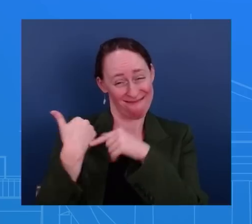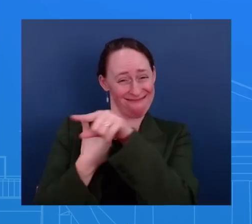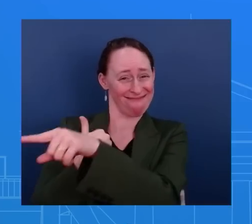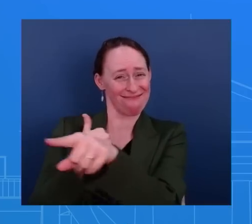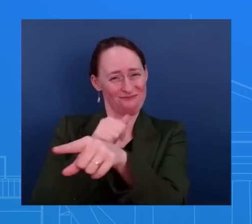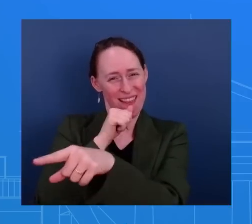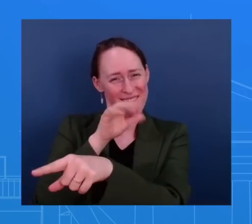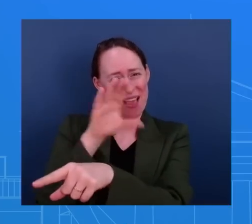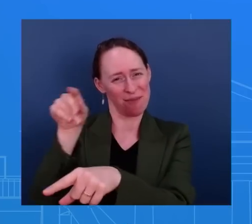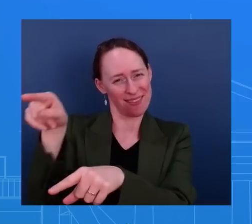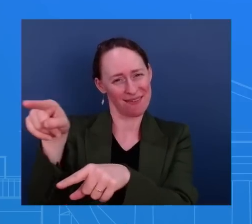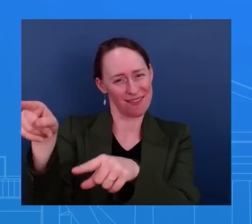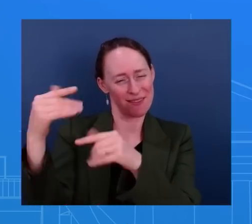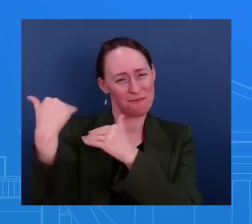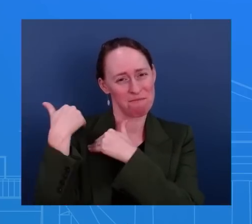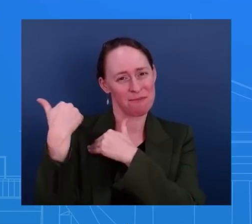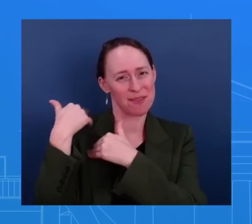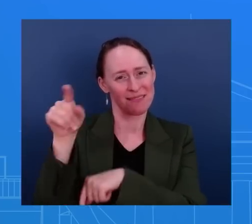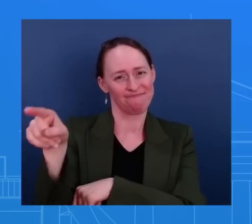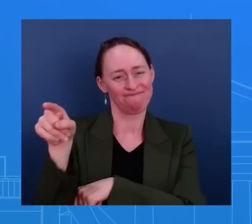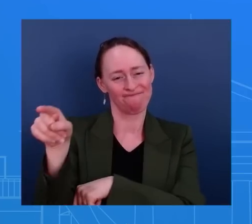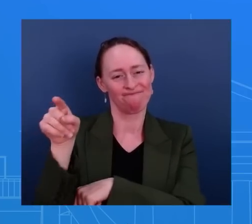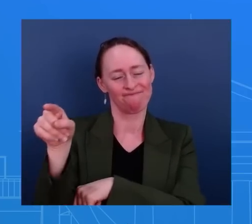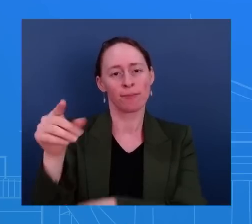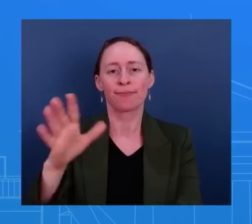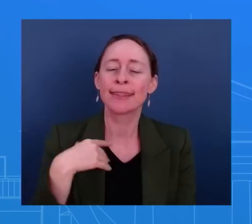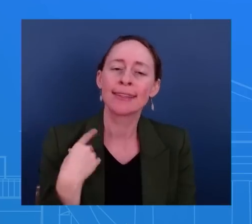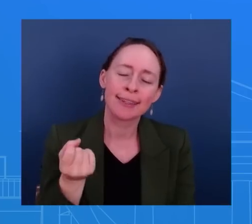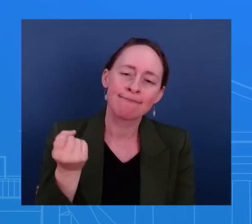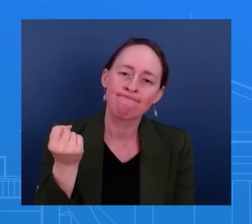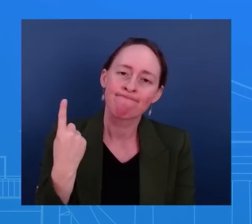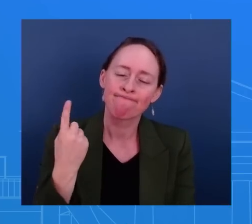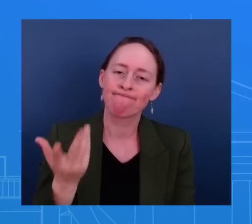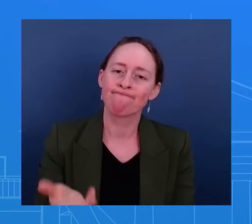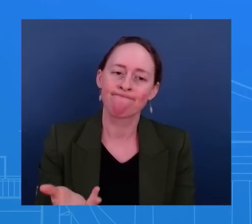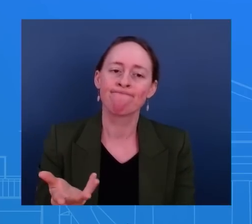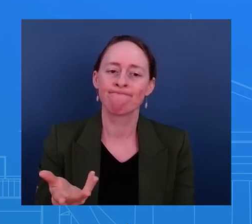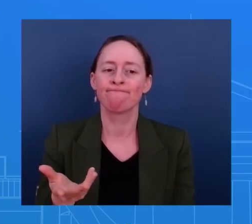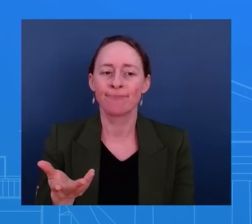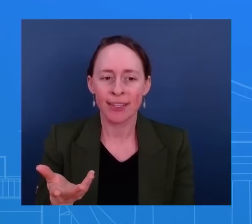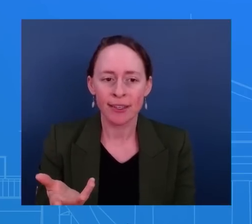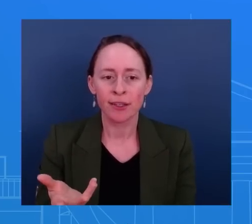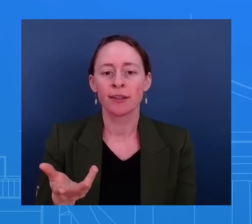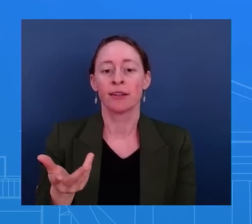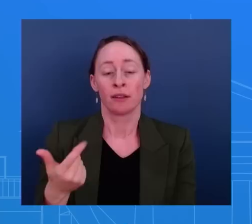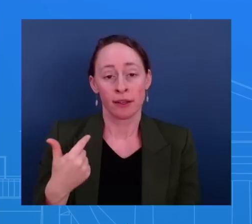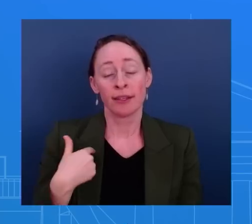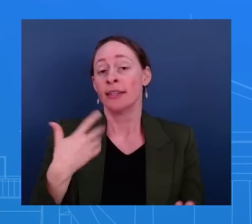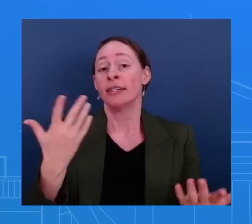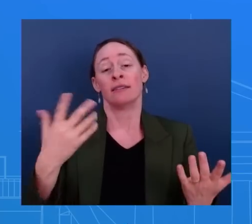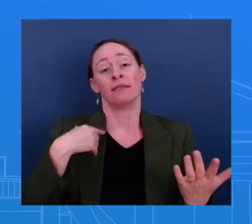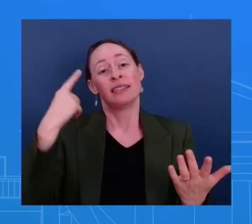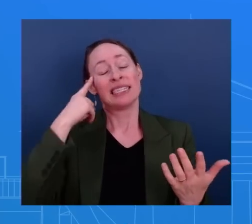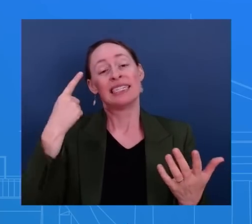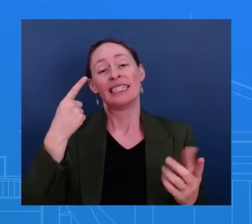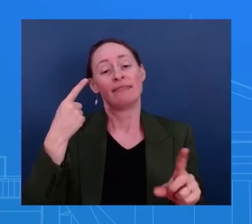But, look, it is -- I think it -- it is incredibly important to -- to call that out, as you are -- you're doing.